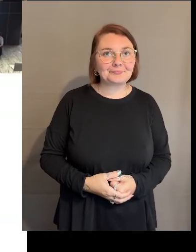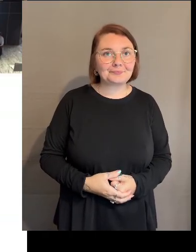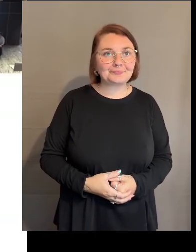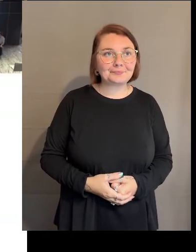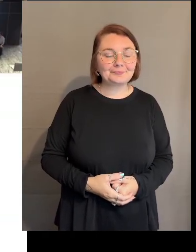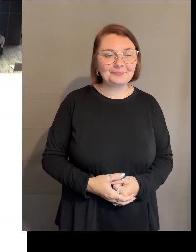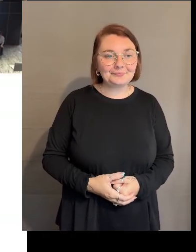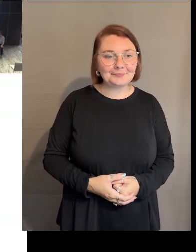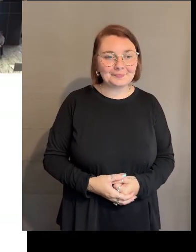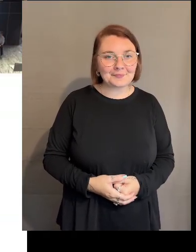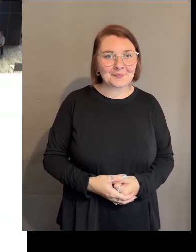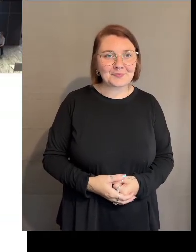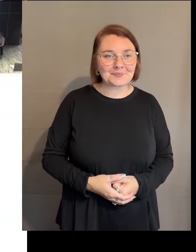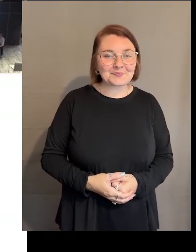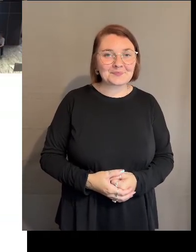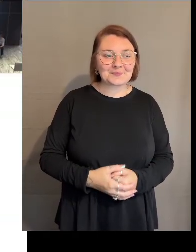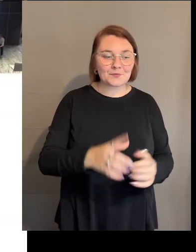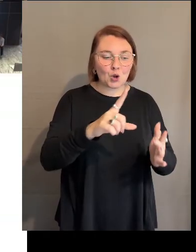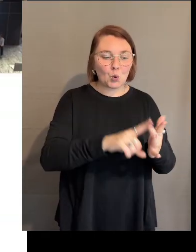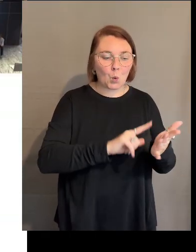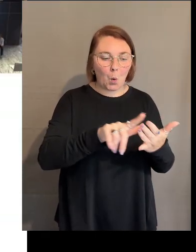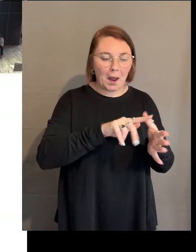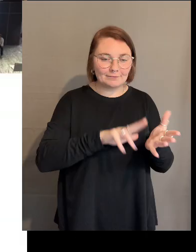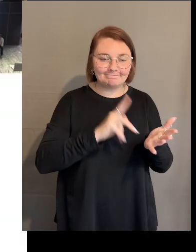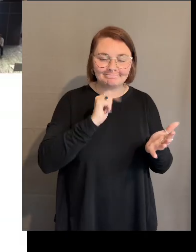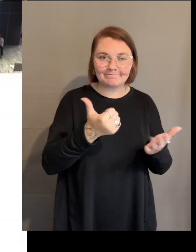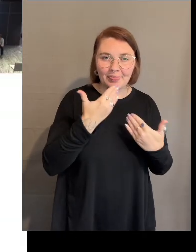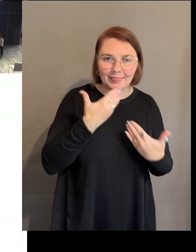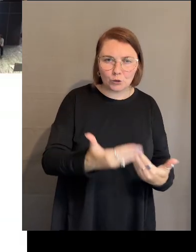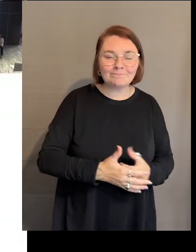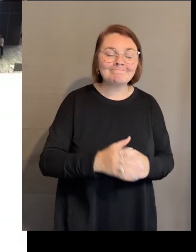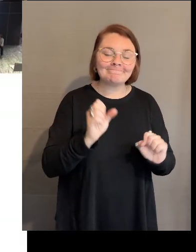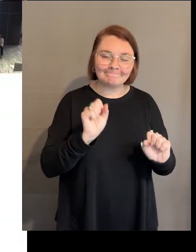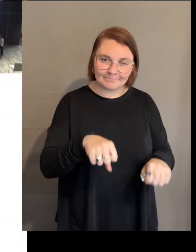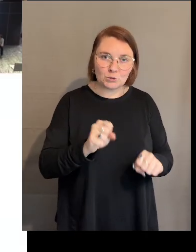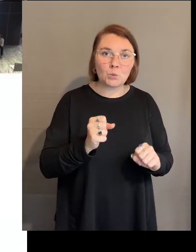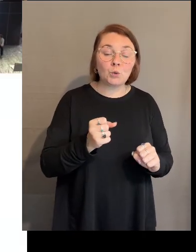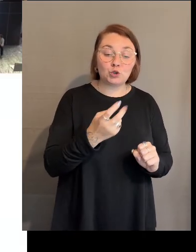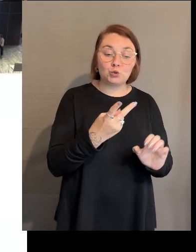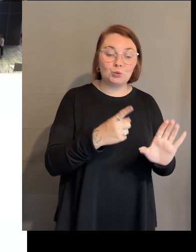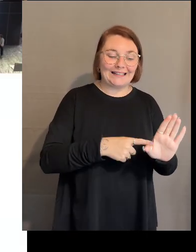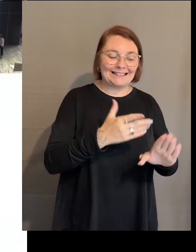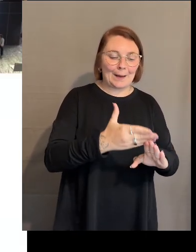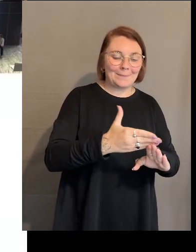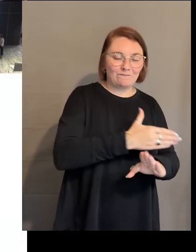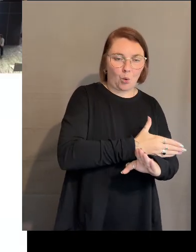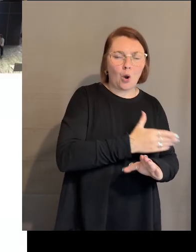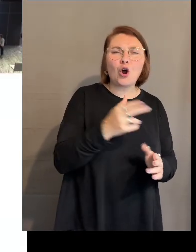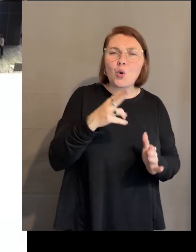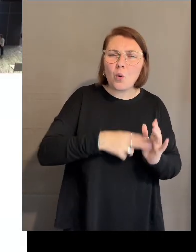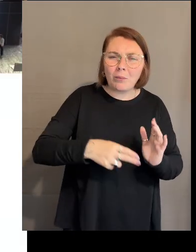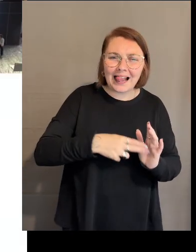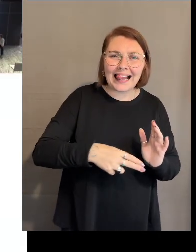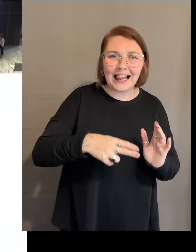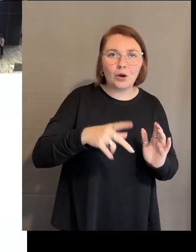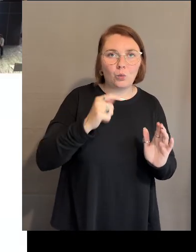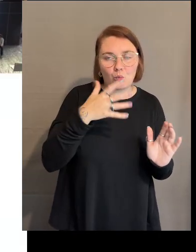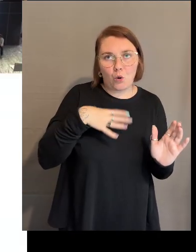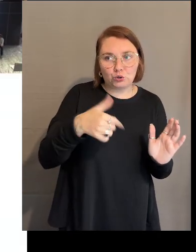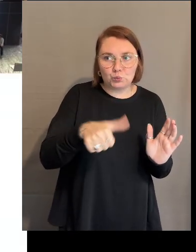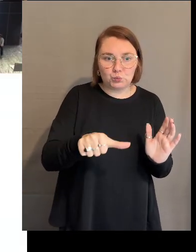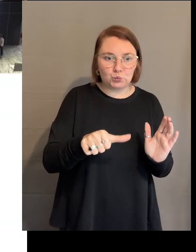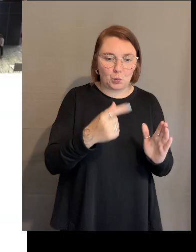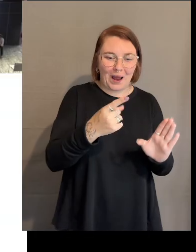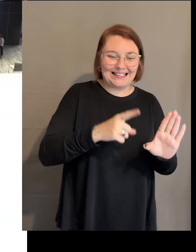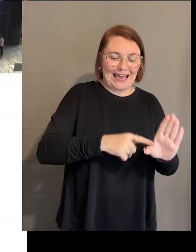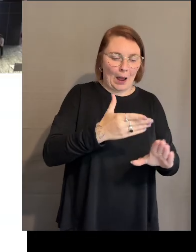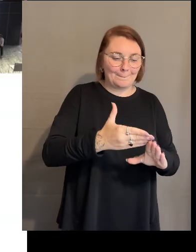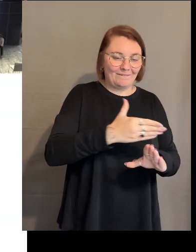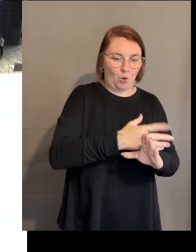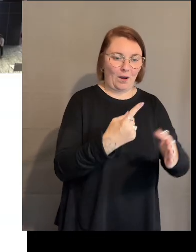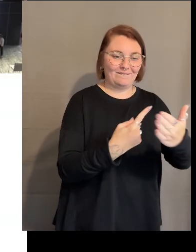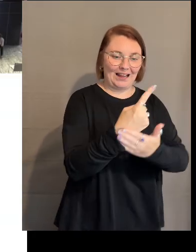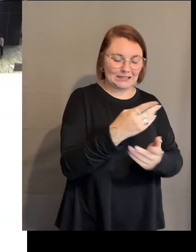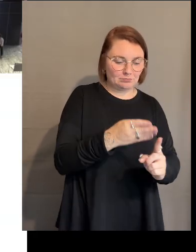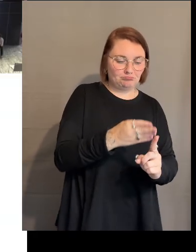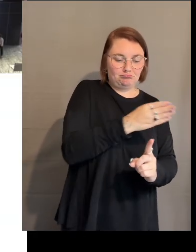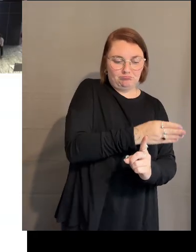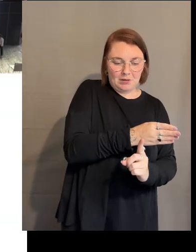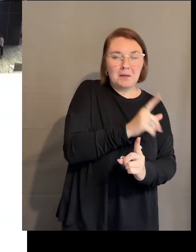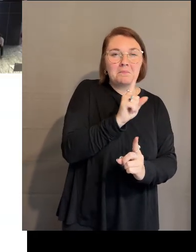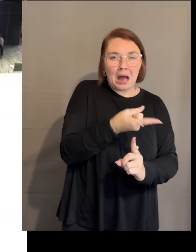Yeah, thank you. Yes, we use 2 years before, but normally you would want to use the year before the event, but given that pregnancy starts